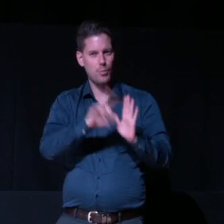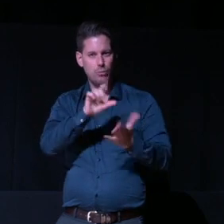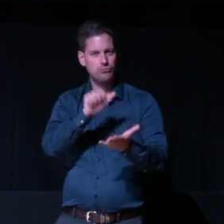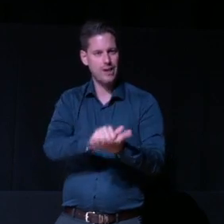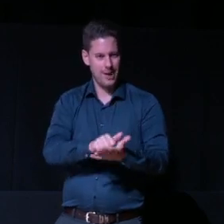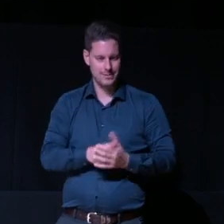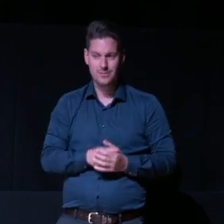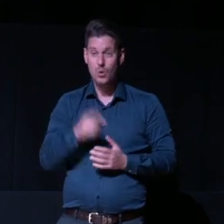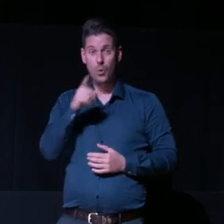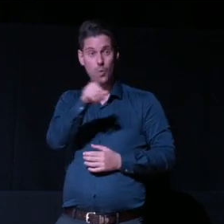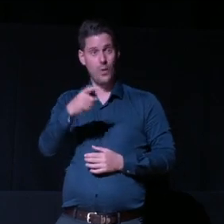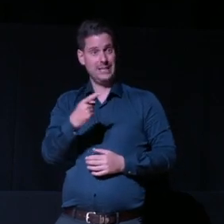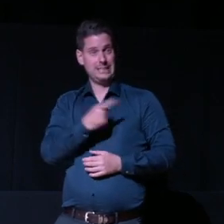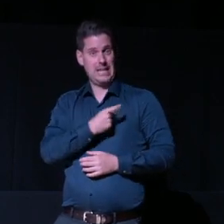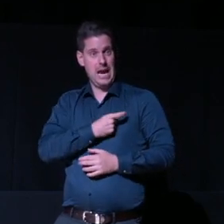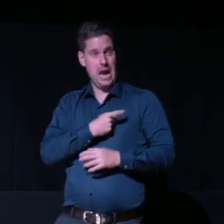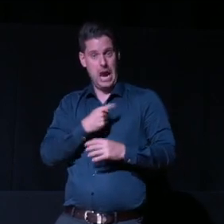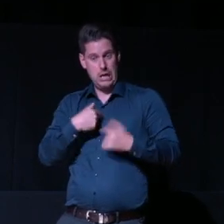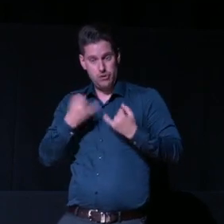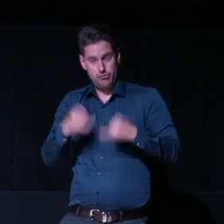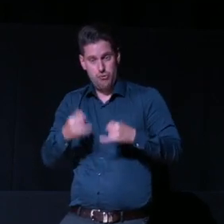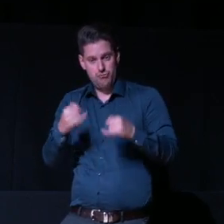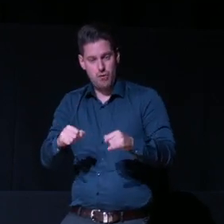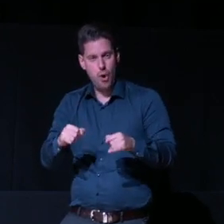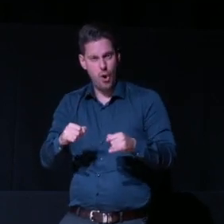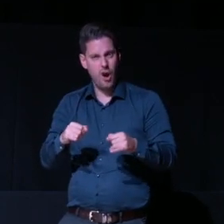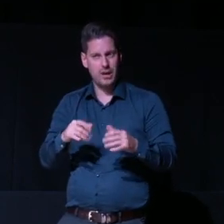afraid of getting things on and you're actually asking those questions, you're doing the right thing